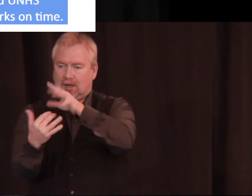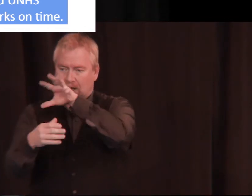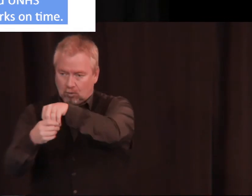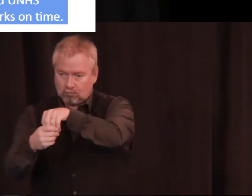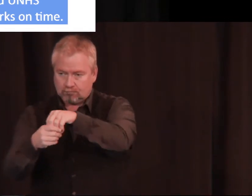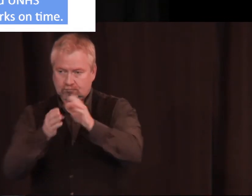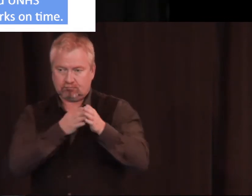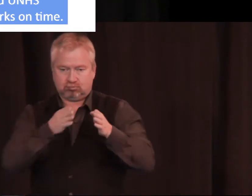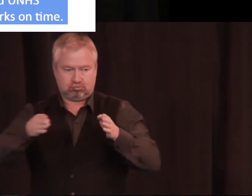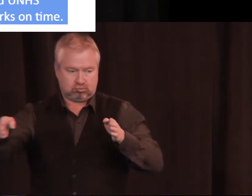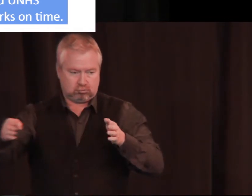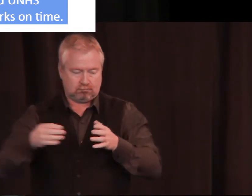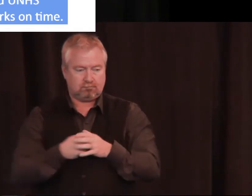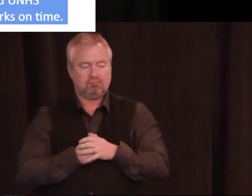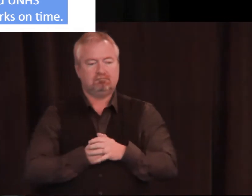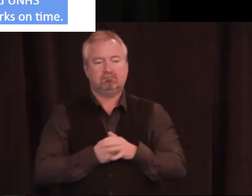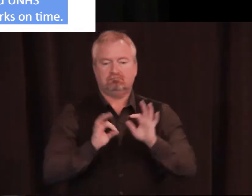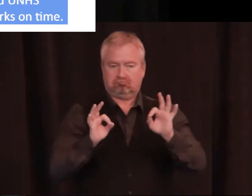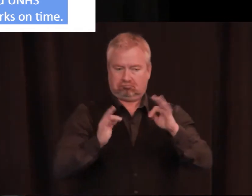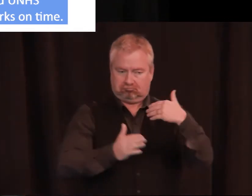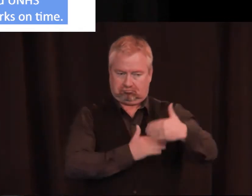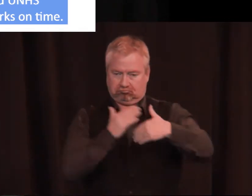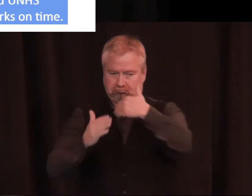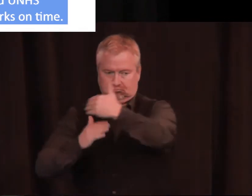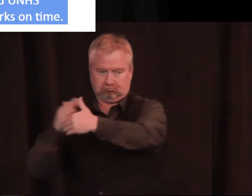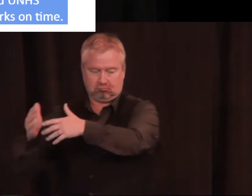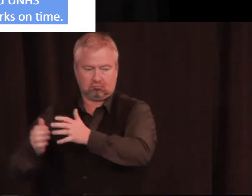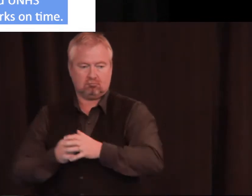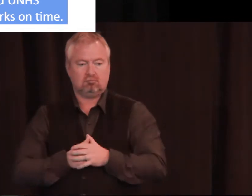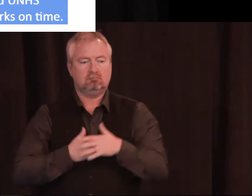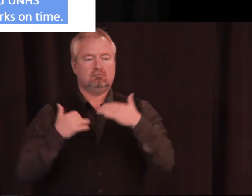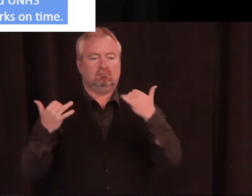But we also looked to see how many children met all three of those goals.